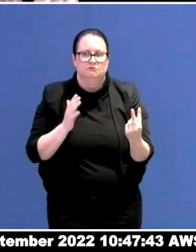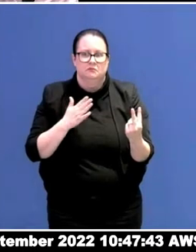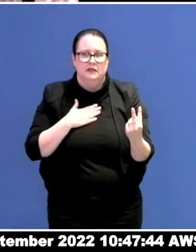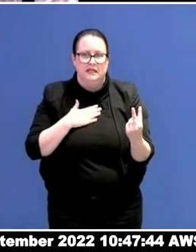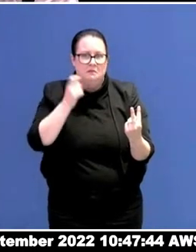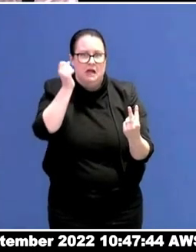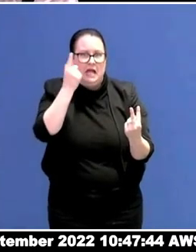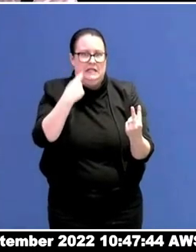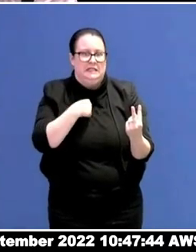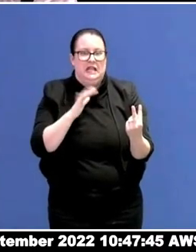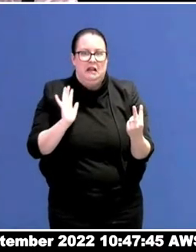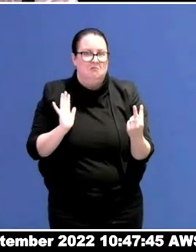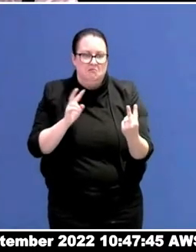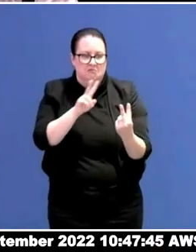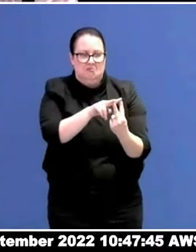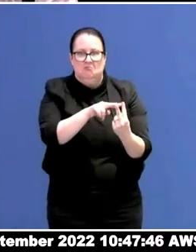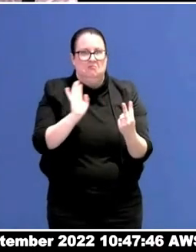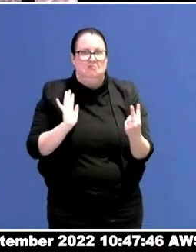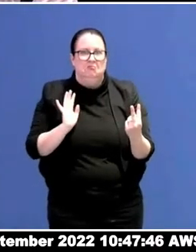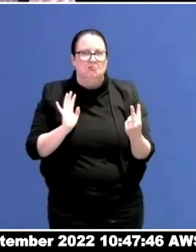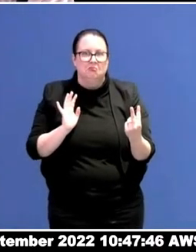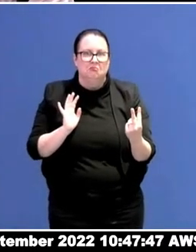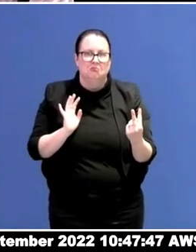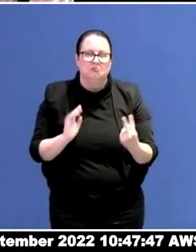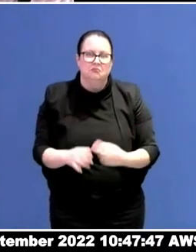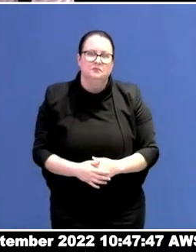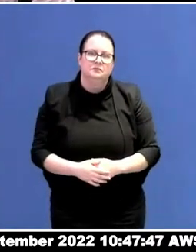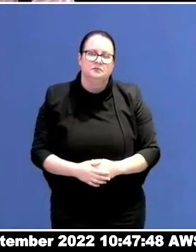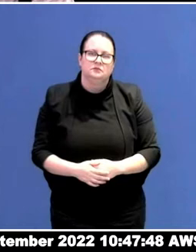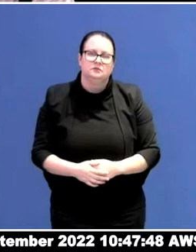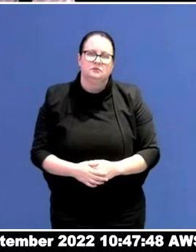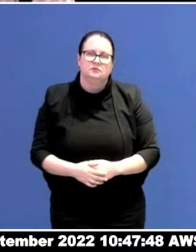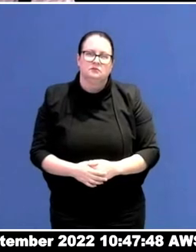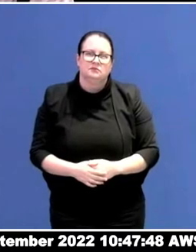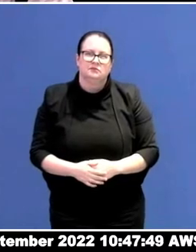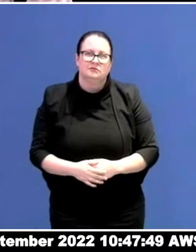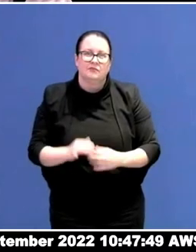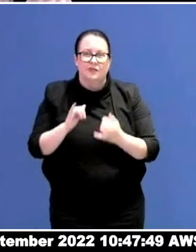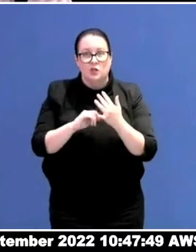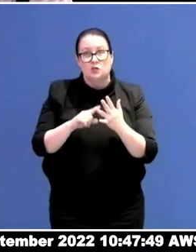Very much, you know, only those two. COMMISSIONER McEWIN: So, it's fair to say, really, he - it would have been helpful, do